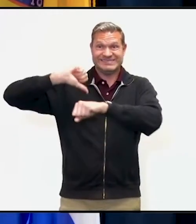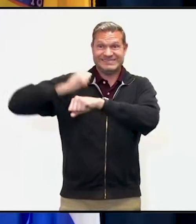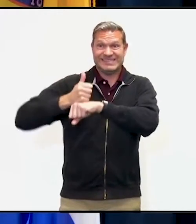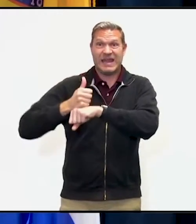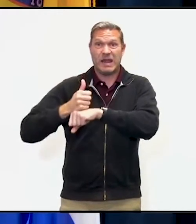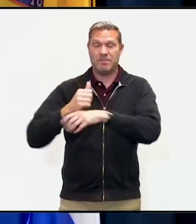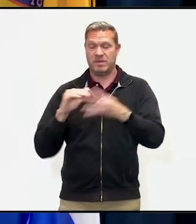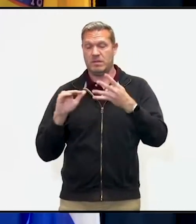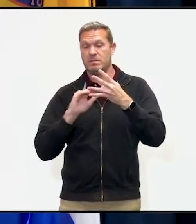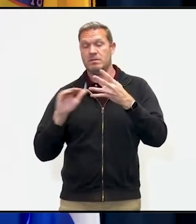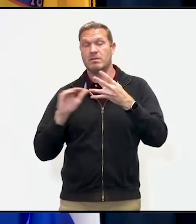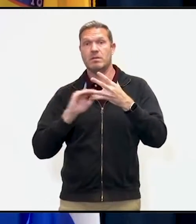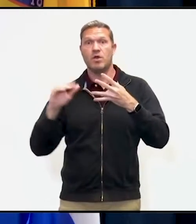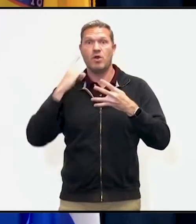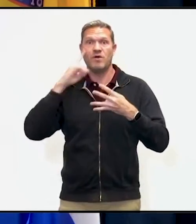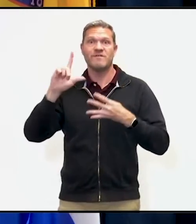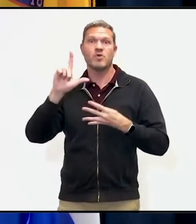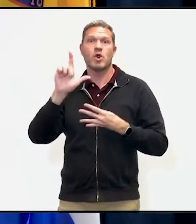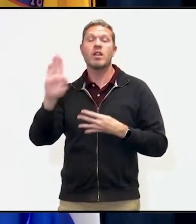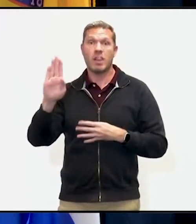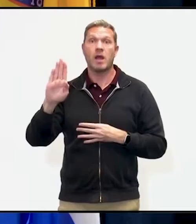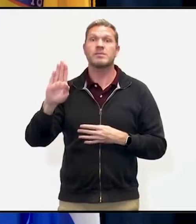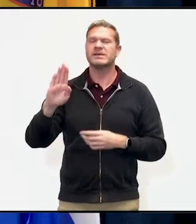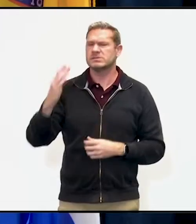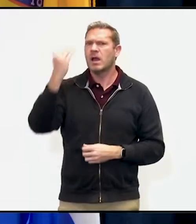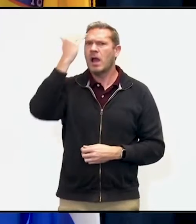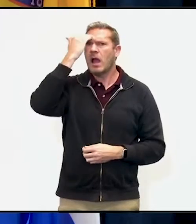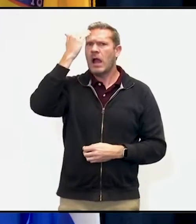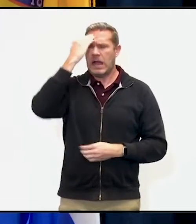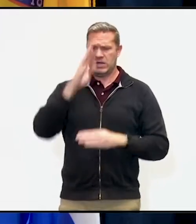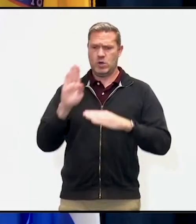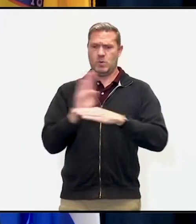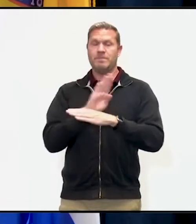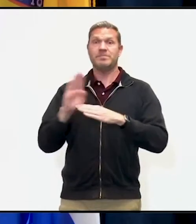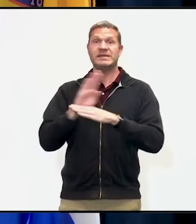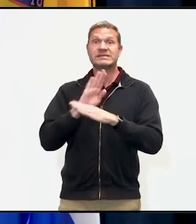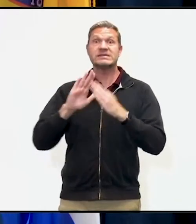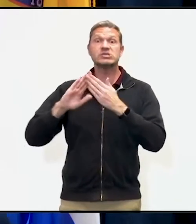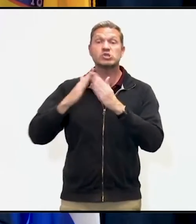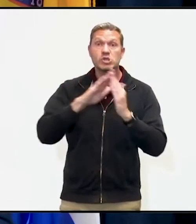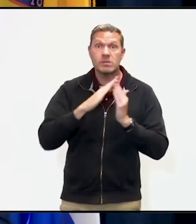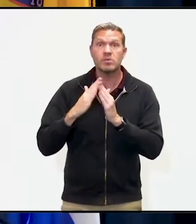I know that for our business community and so many workers this is really important but